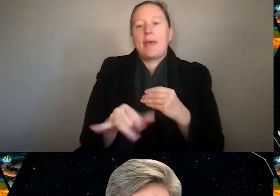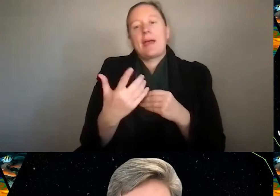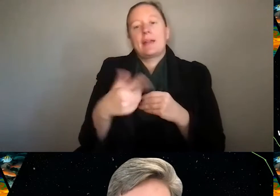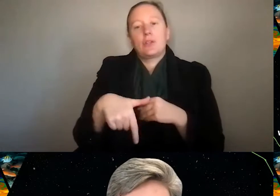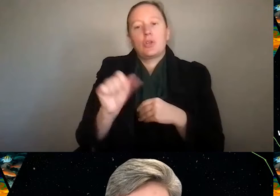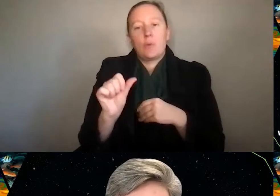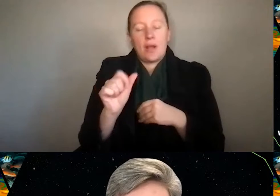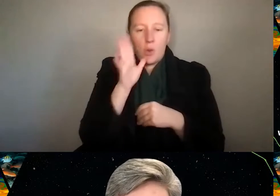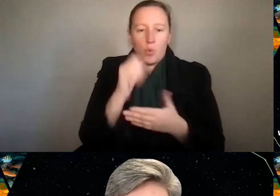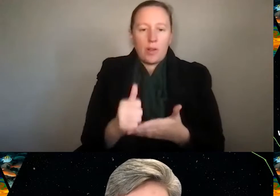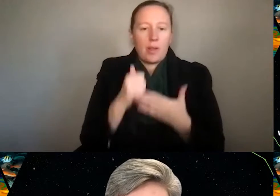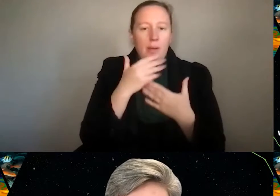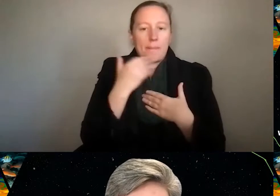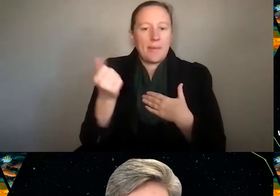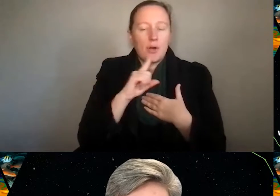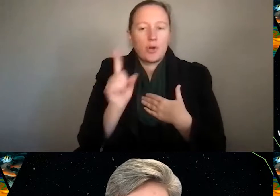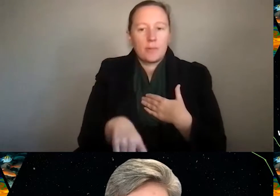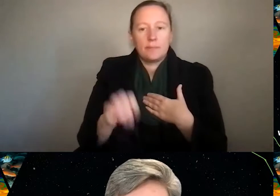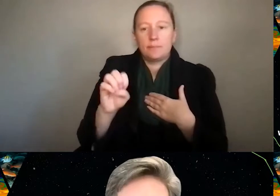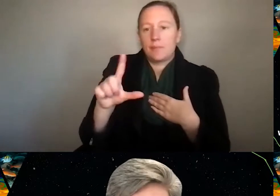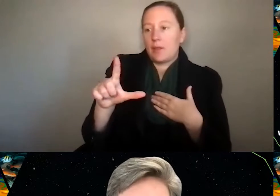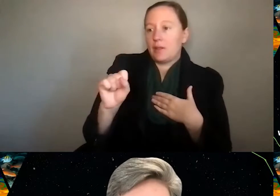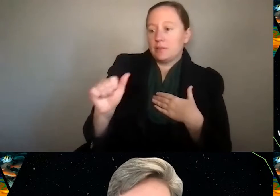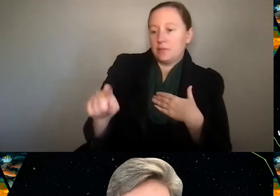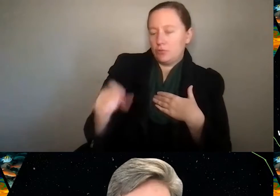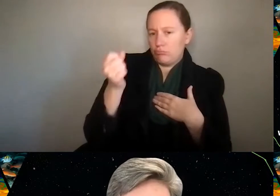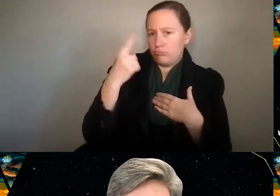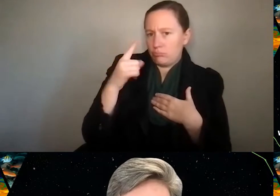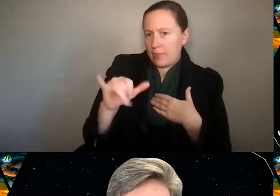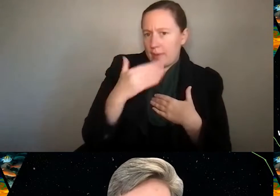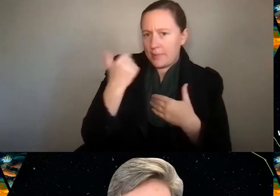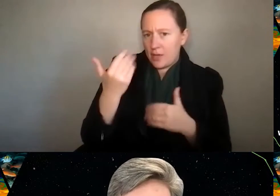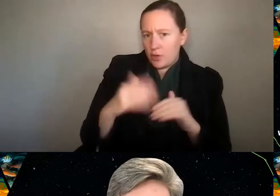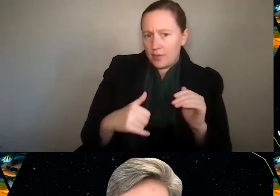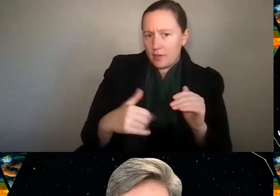that would help me out. Elsa, are you understanding this a little bit better?